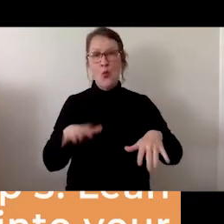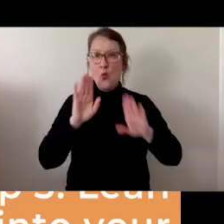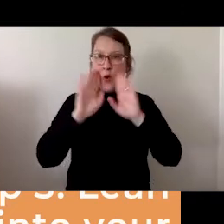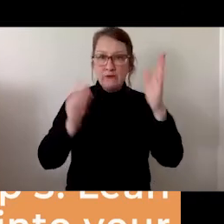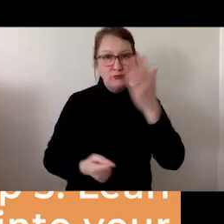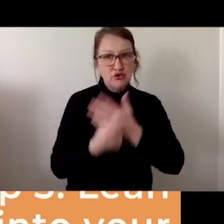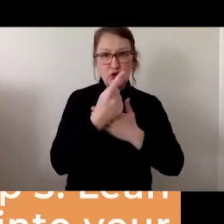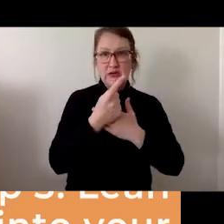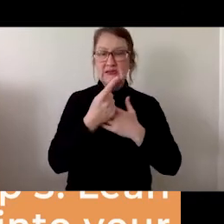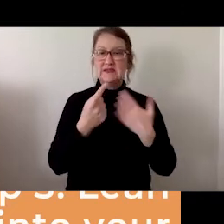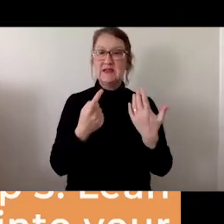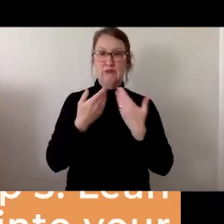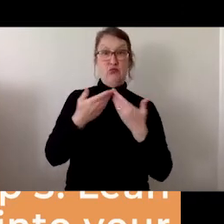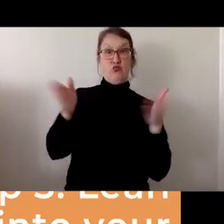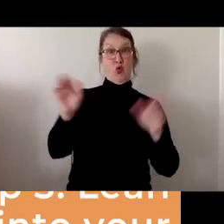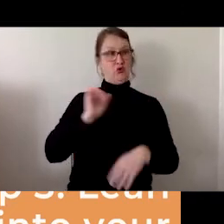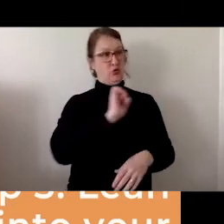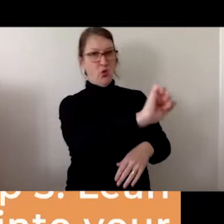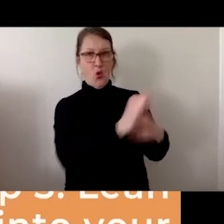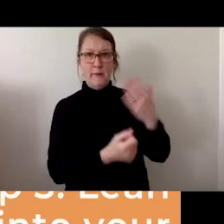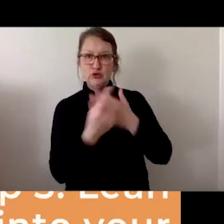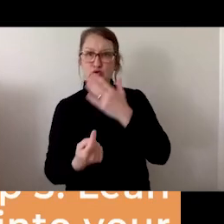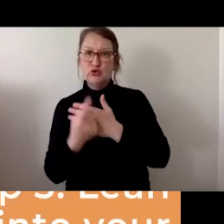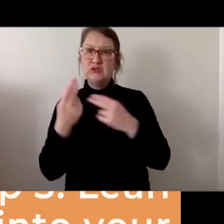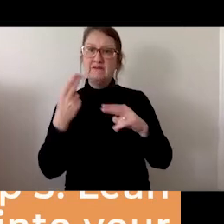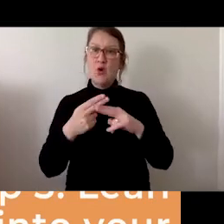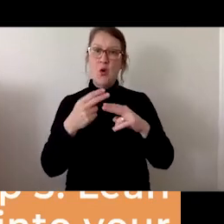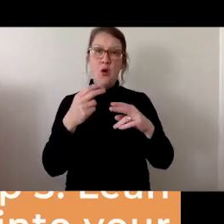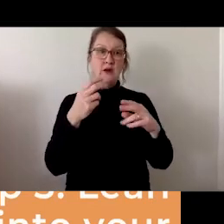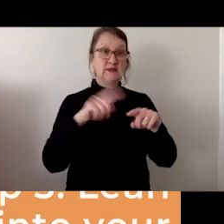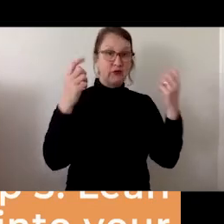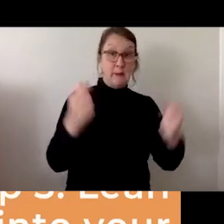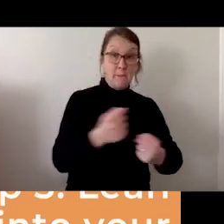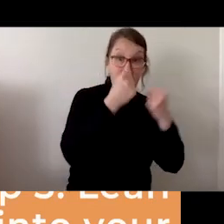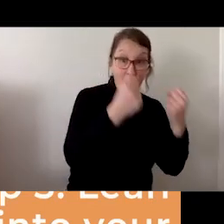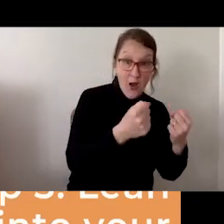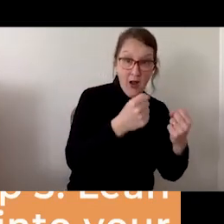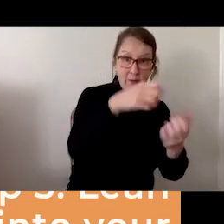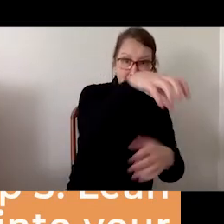opportunities to new power bases, to new consumers, to new communities.